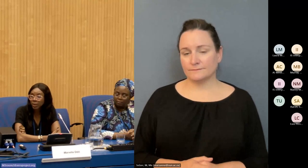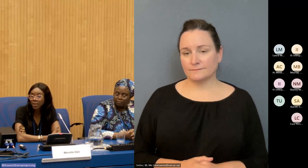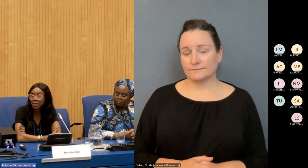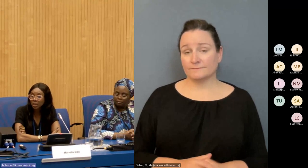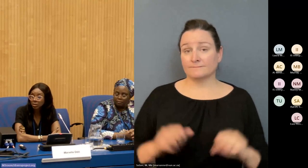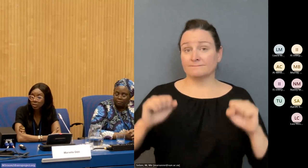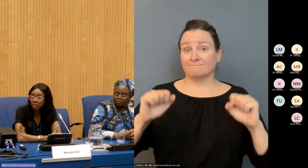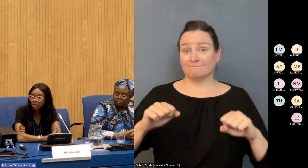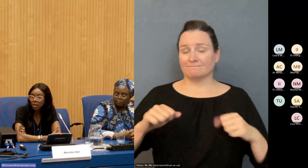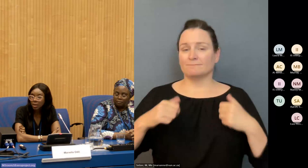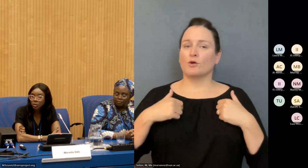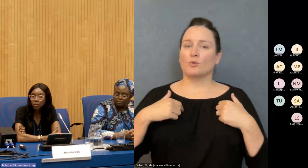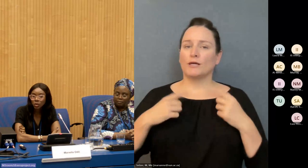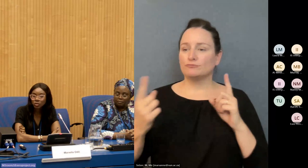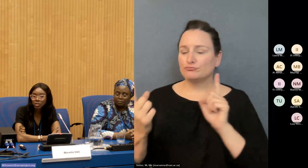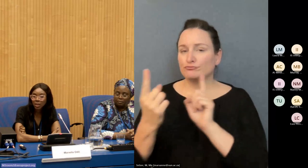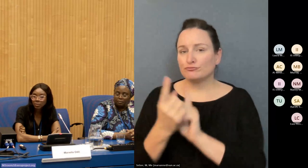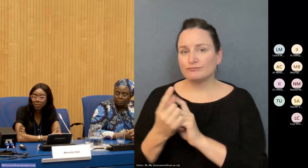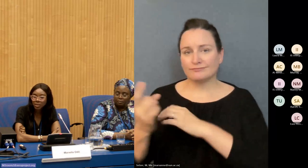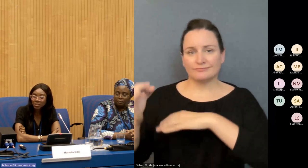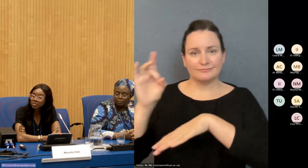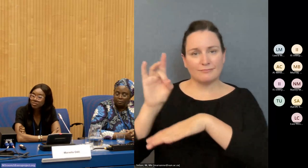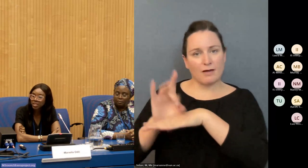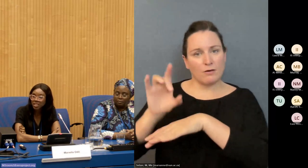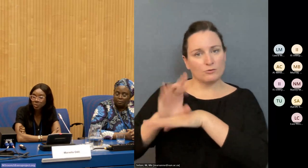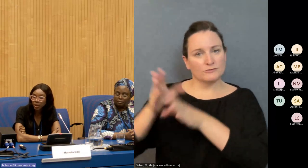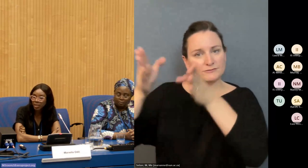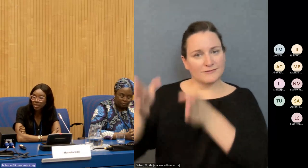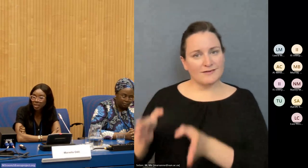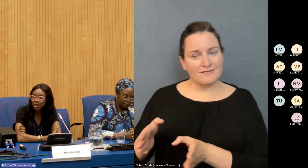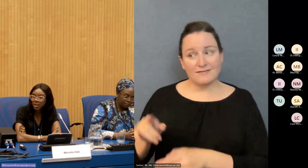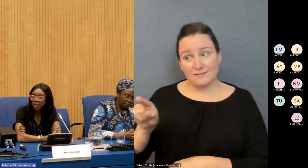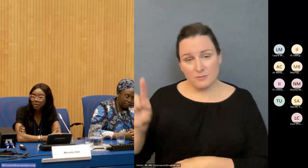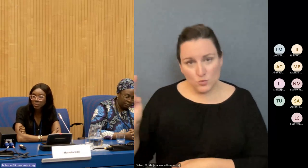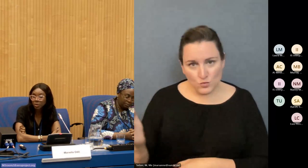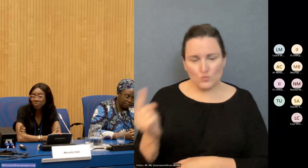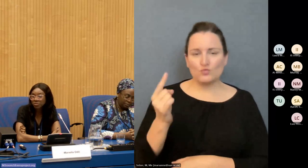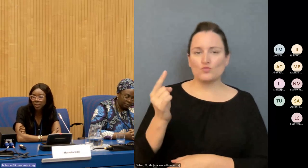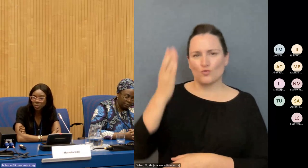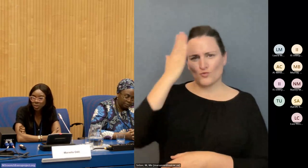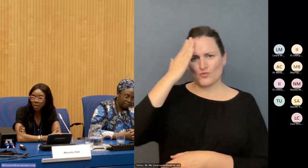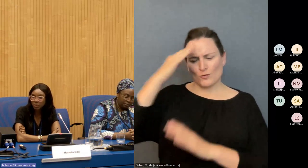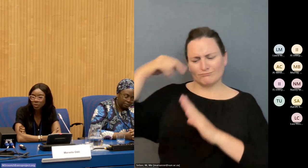women and the girls talked of them in a very friendly way. They become friends with them,